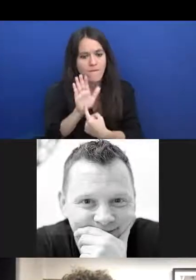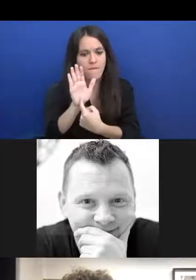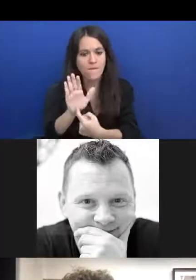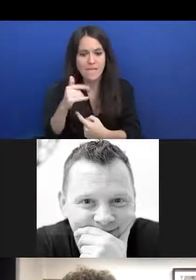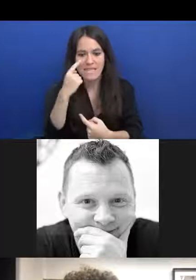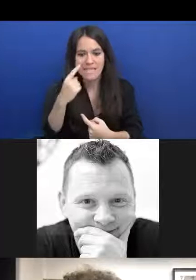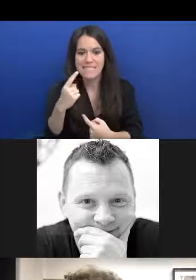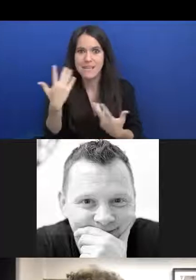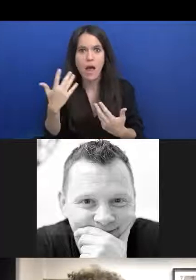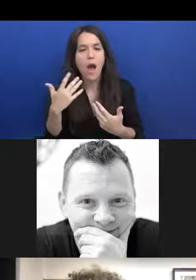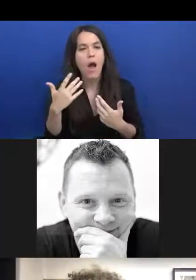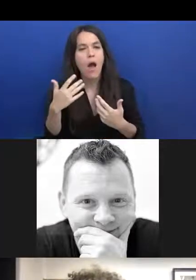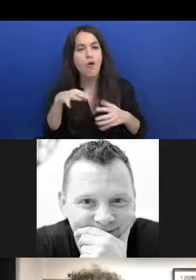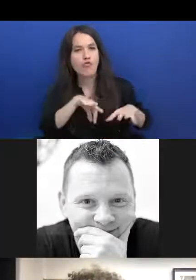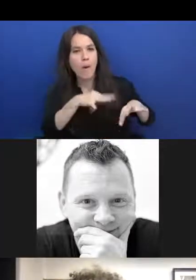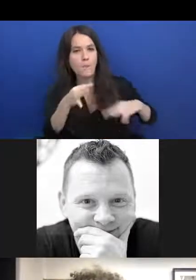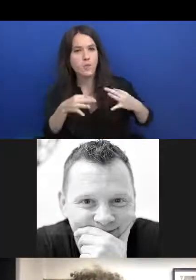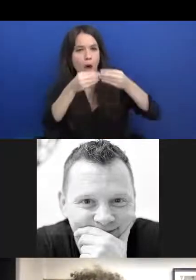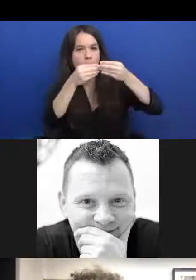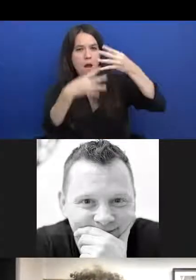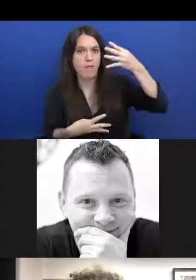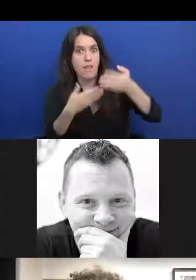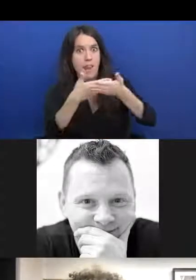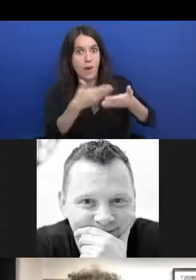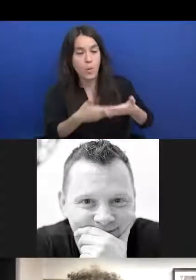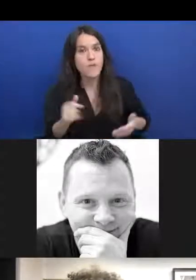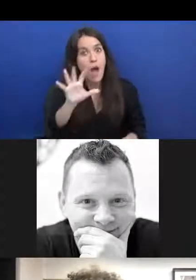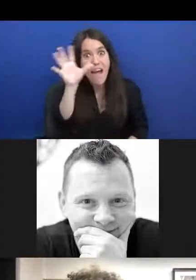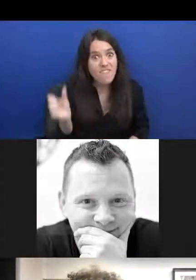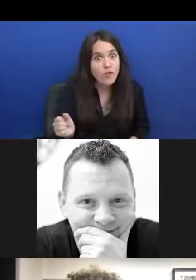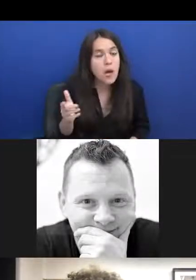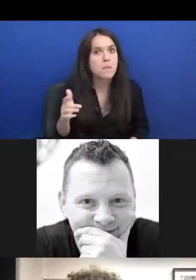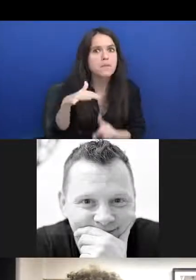African languages ready which she emailed me and particularly chapter one multilingualism on the